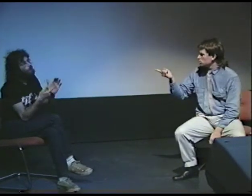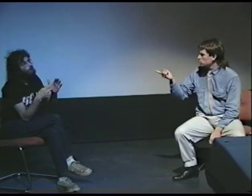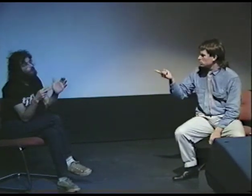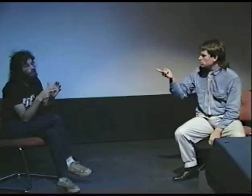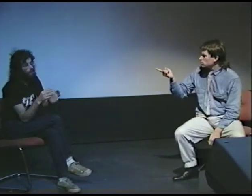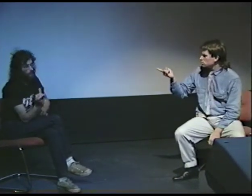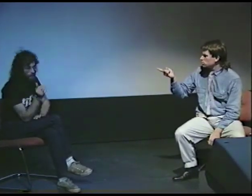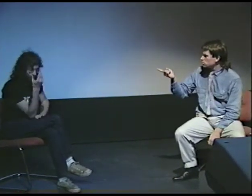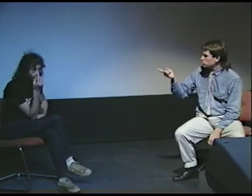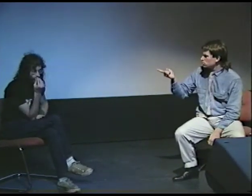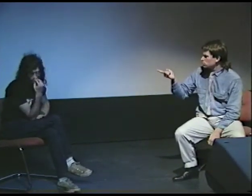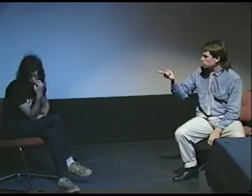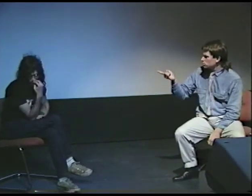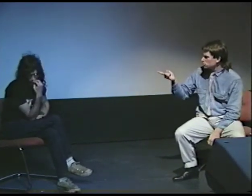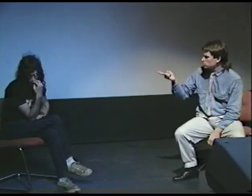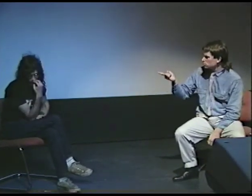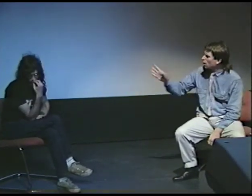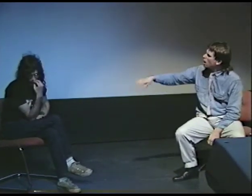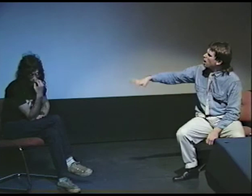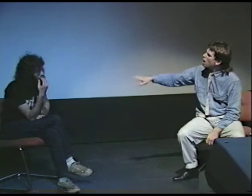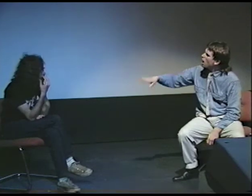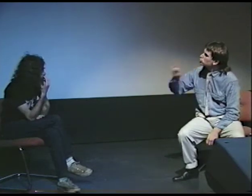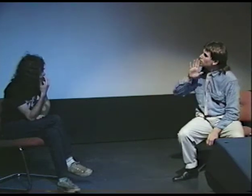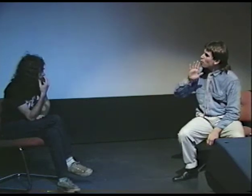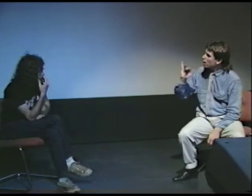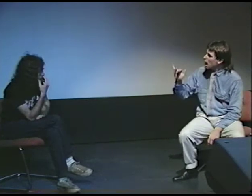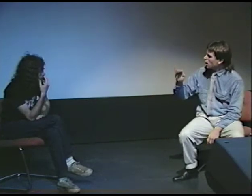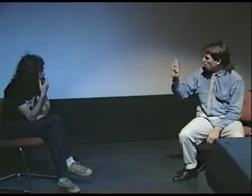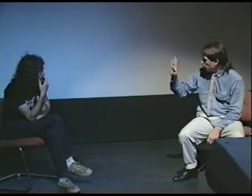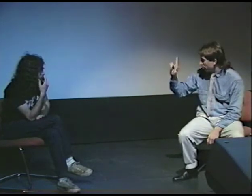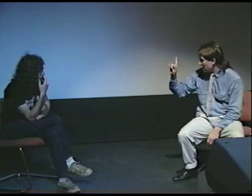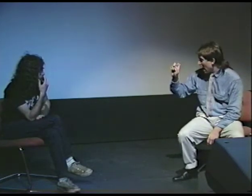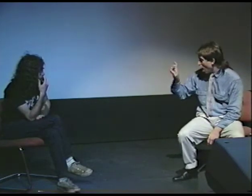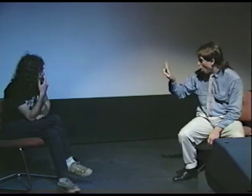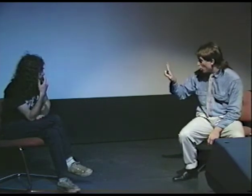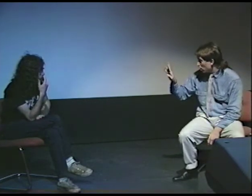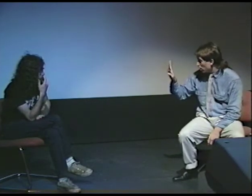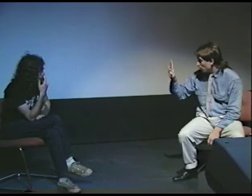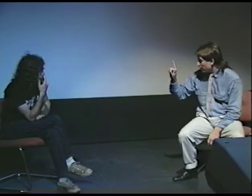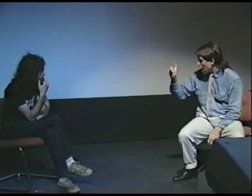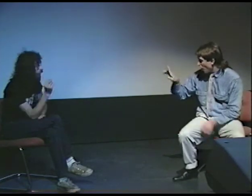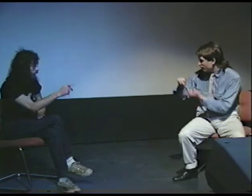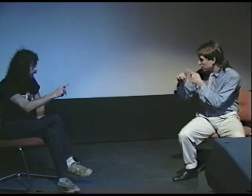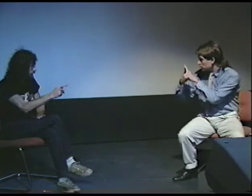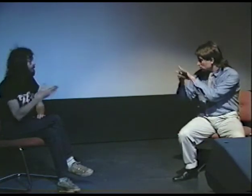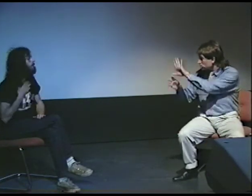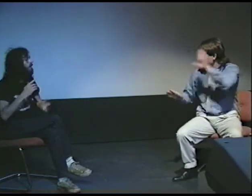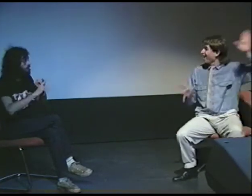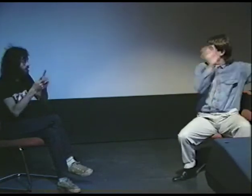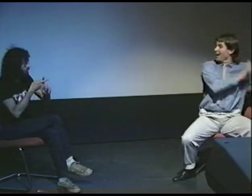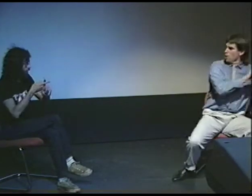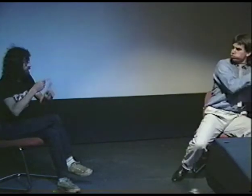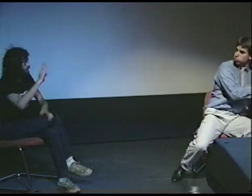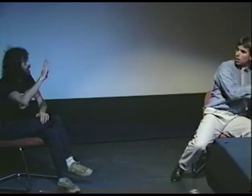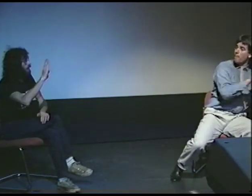Or somebody you're that you're friends with now dying? What do you mean? Well-- Hey, why are you talking about like Blair? You mean your friend that died a long time ago?